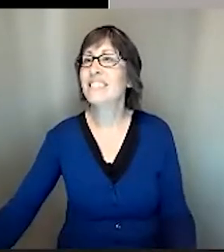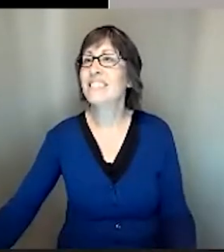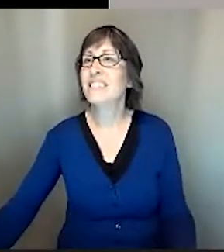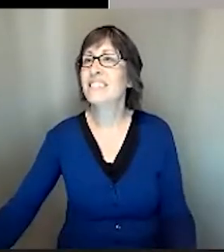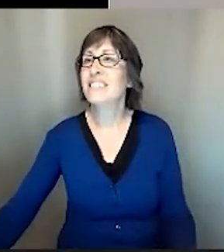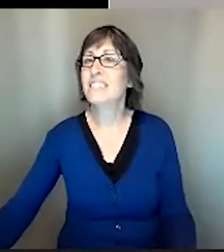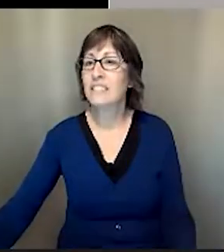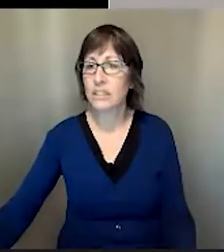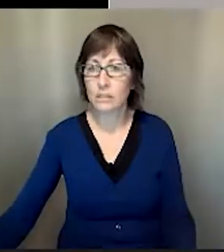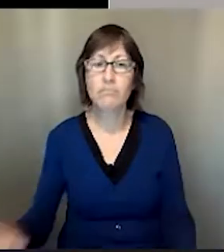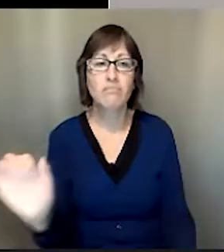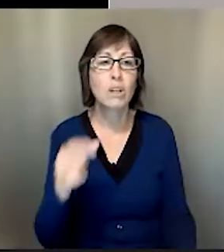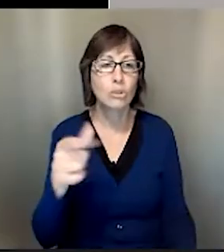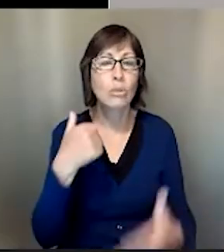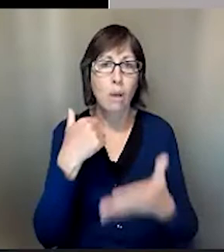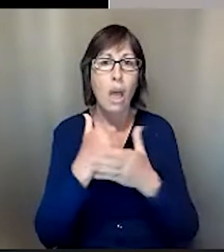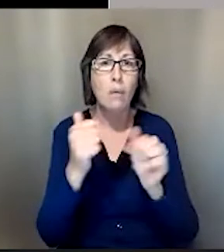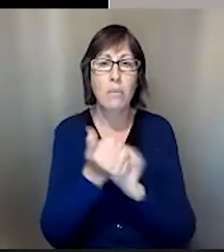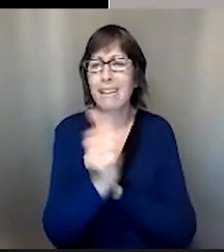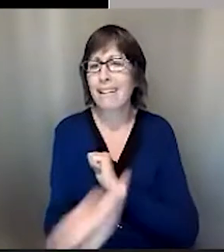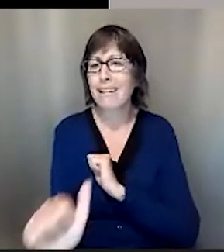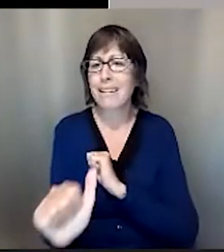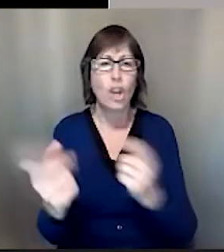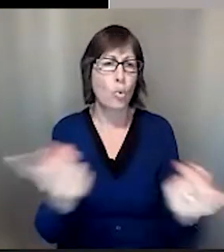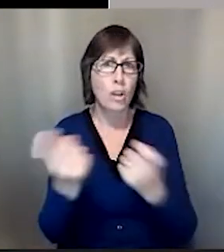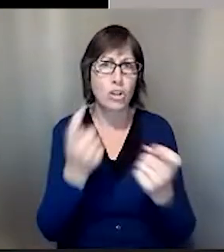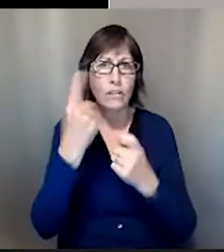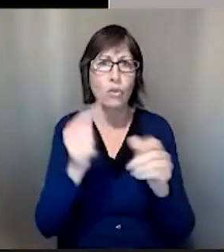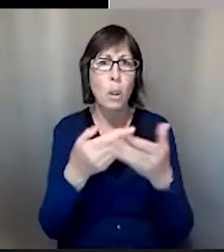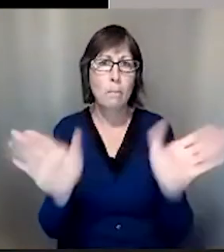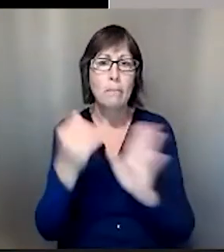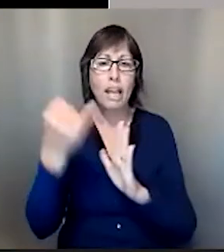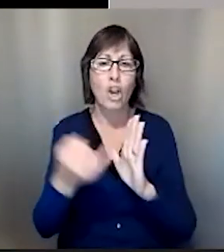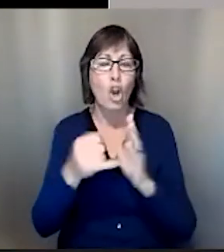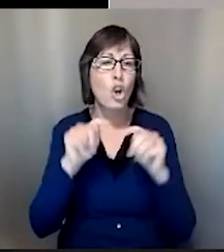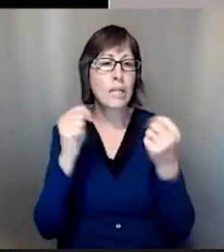any questions you may have for the public art team. publicart@calgaryartsdevelopment.com is a